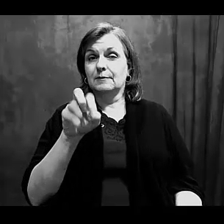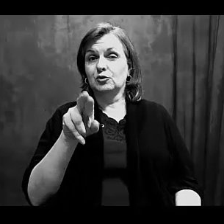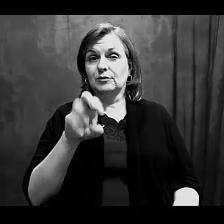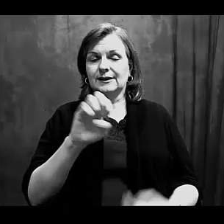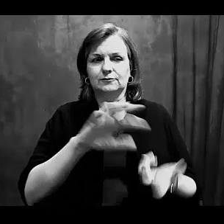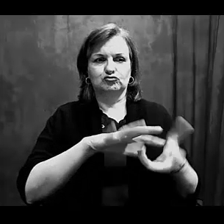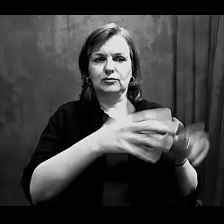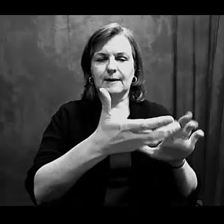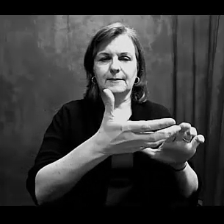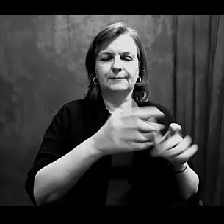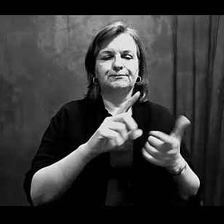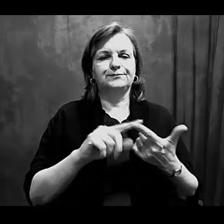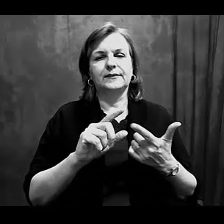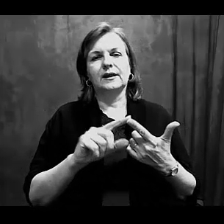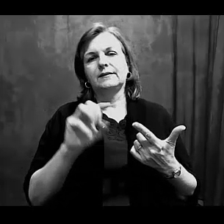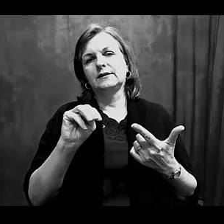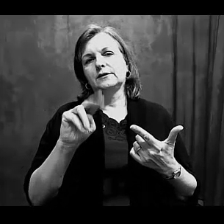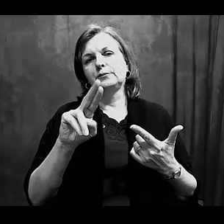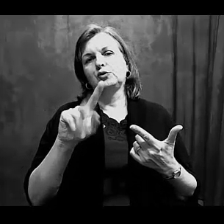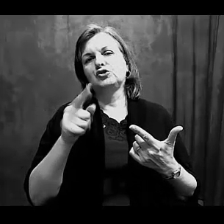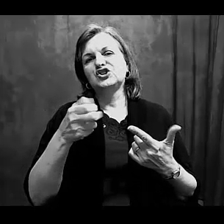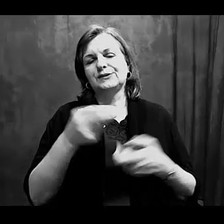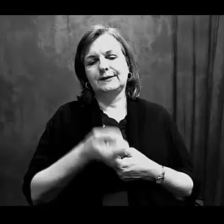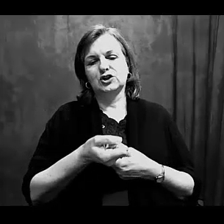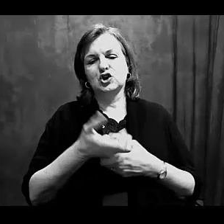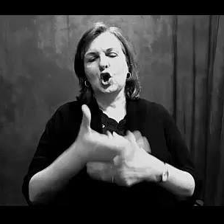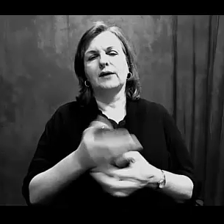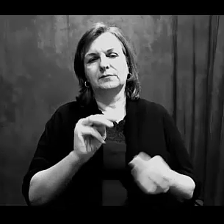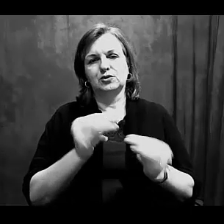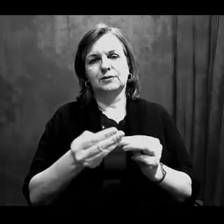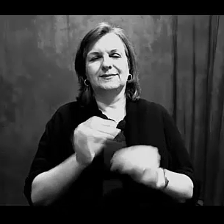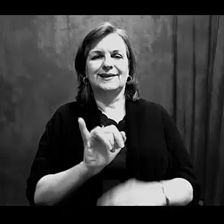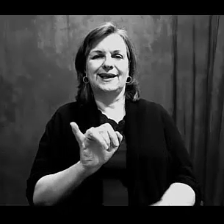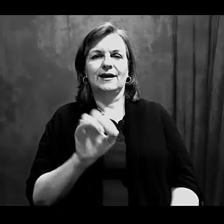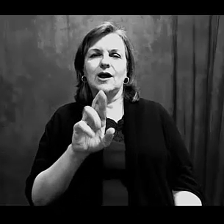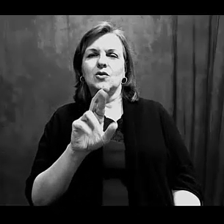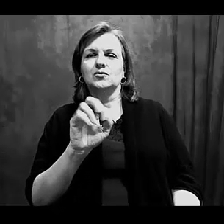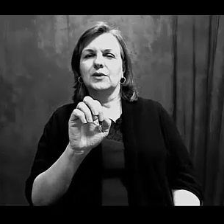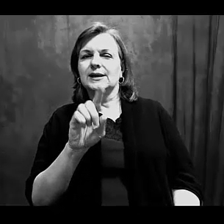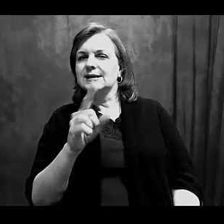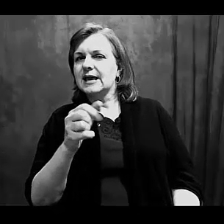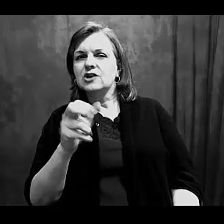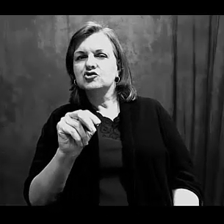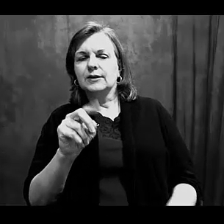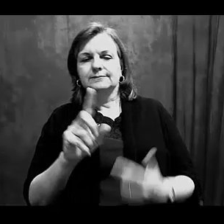we can also look at mutagens like we talked about with our DNA damage where you see